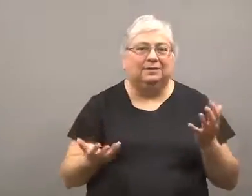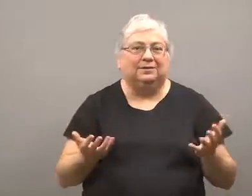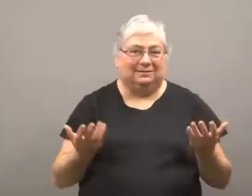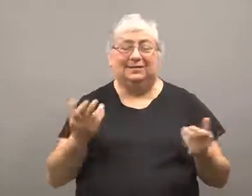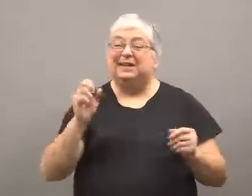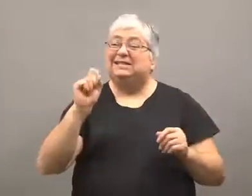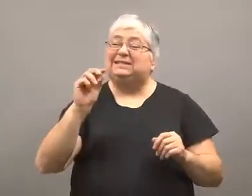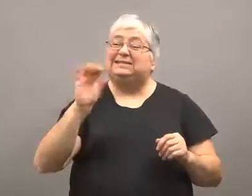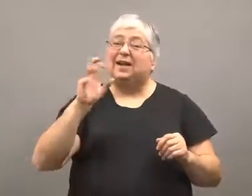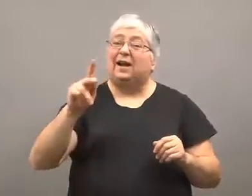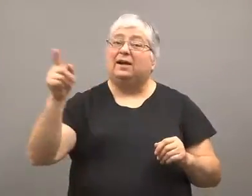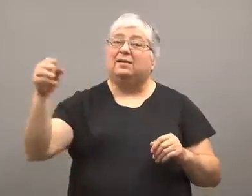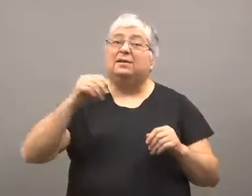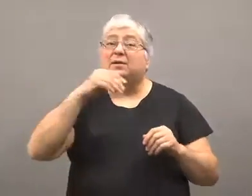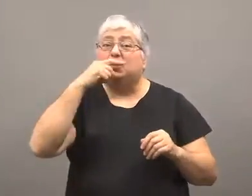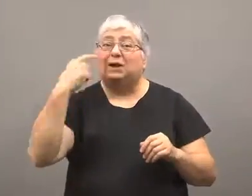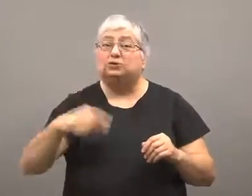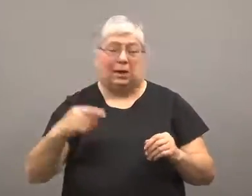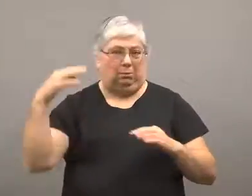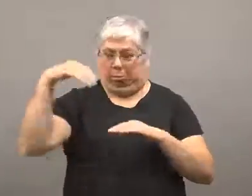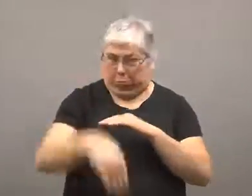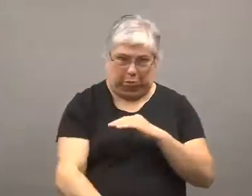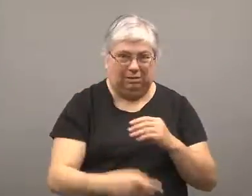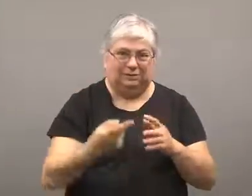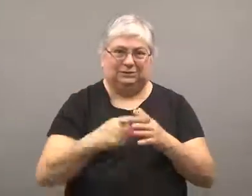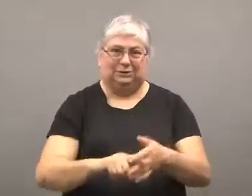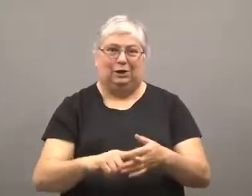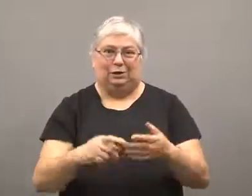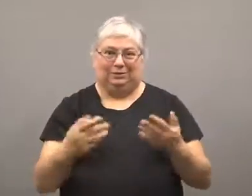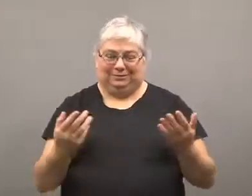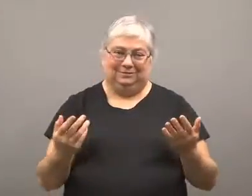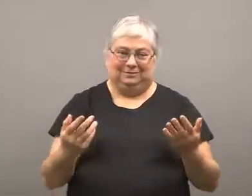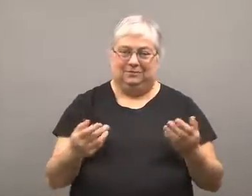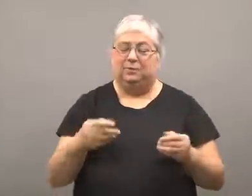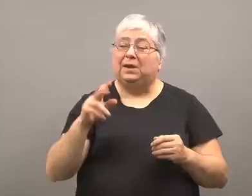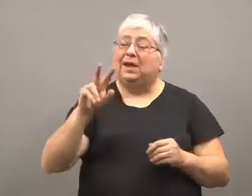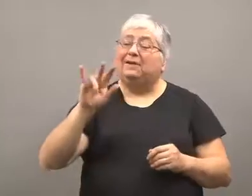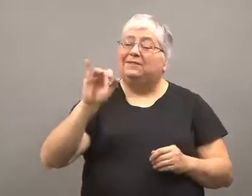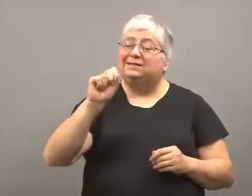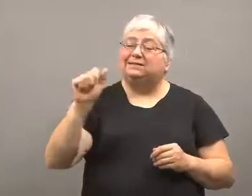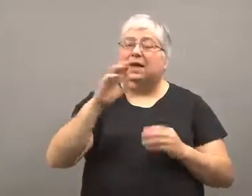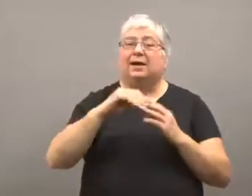Stock prices in Russia also took a dive.